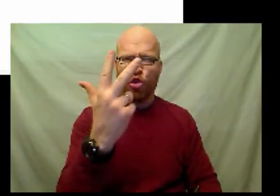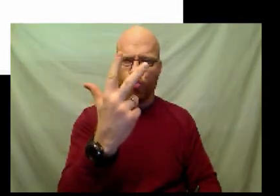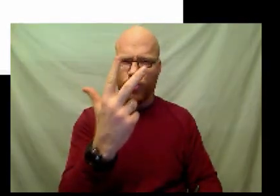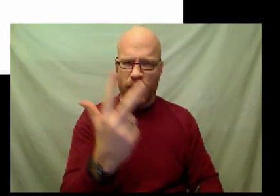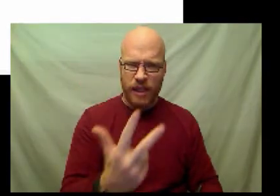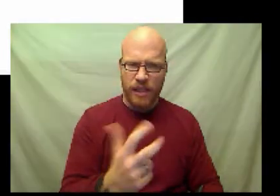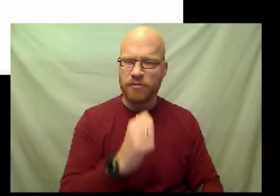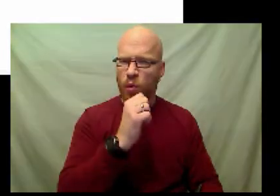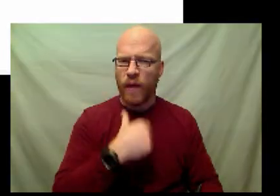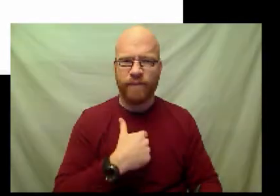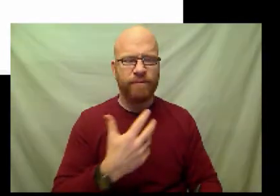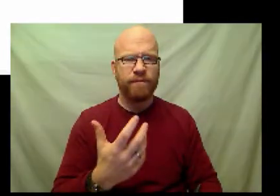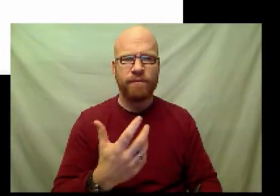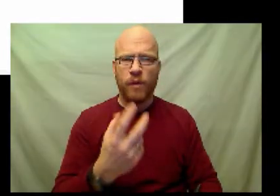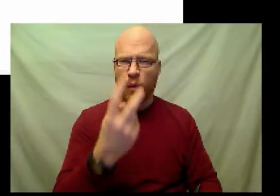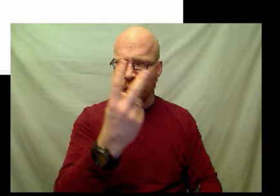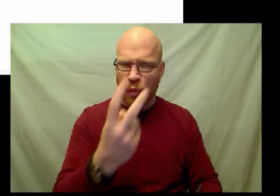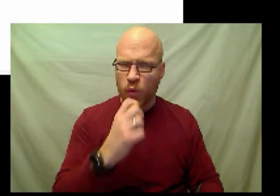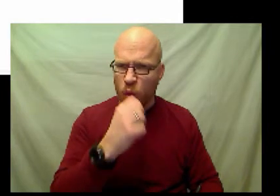Now I look at 3. No one else has a 3.